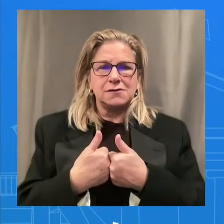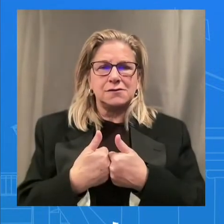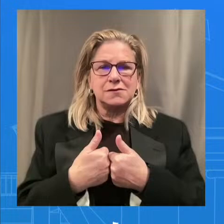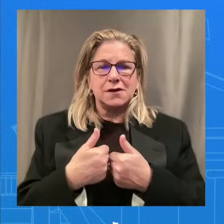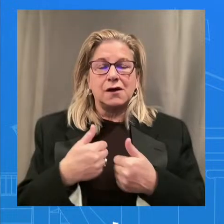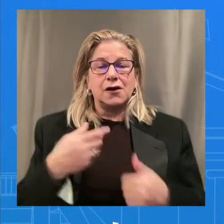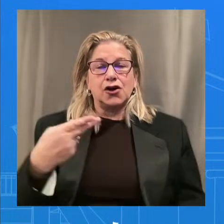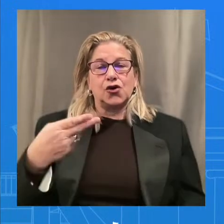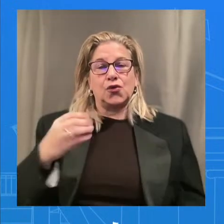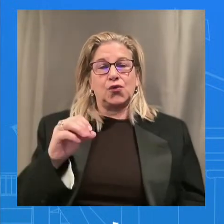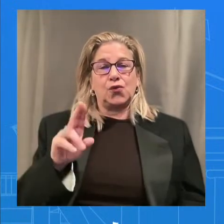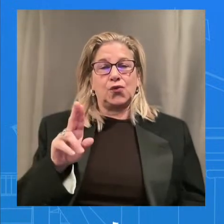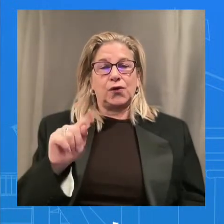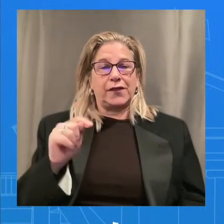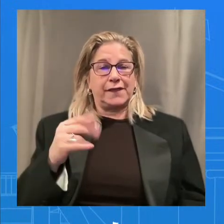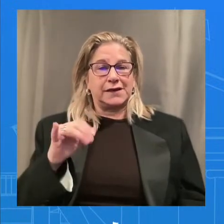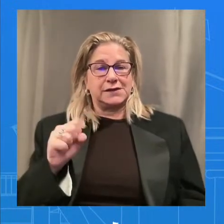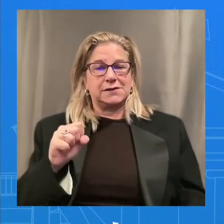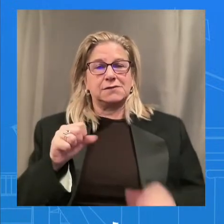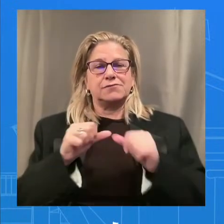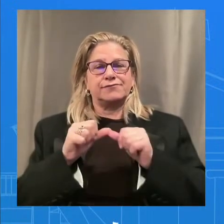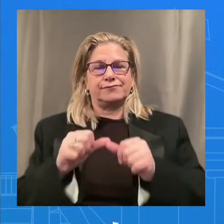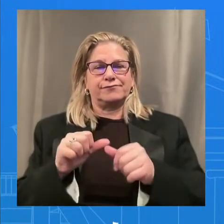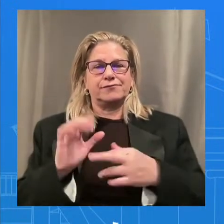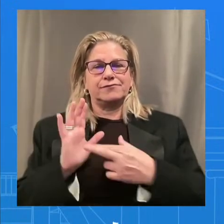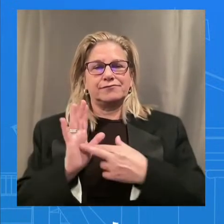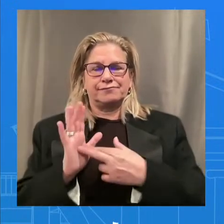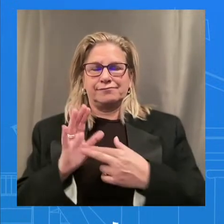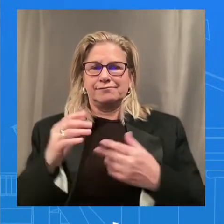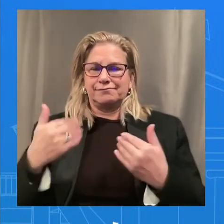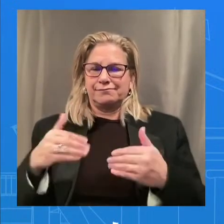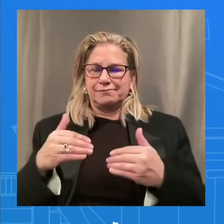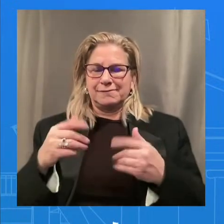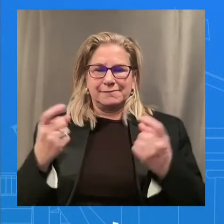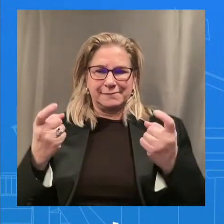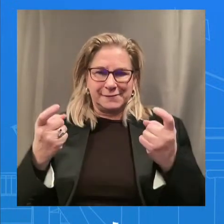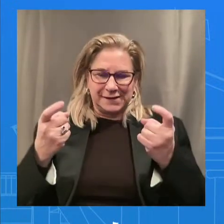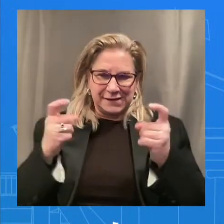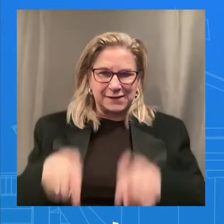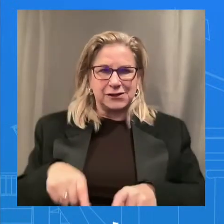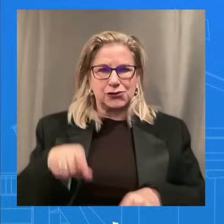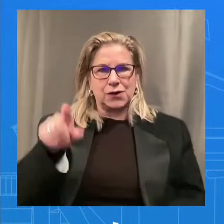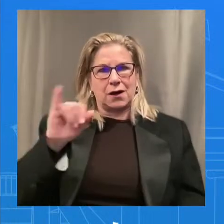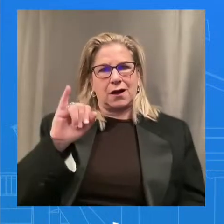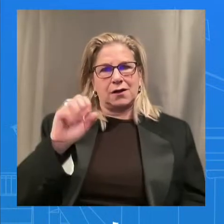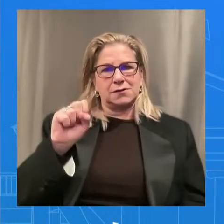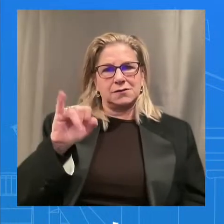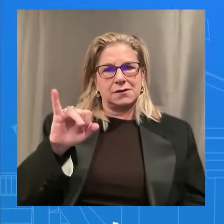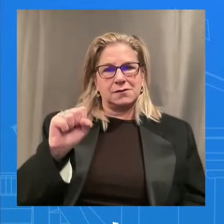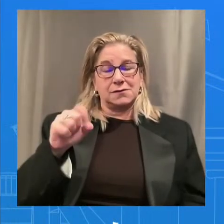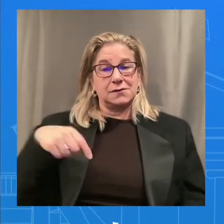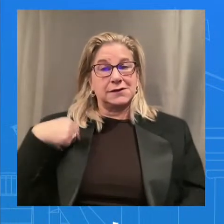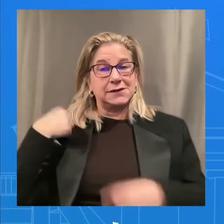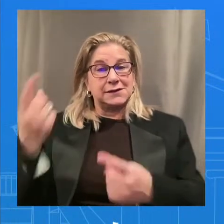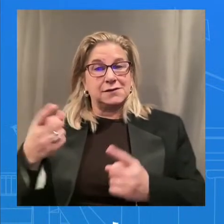to regenerate after years of sustained pressure and the degradation of its networks; North Korea remains the same menace